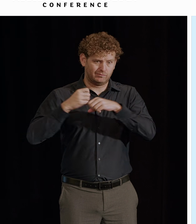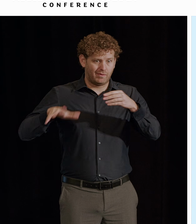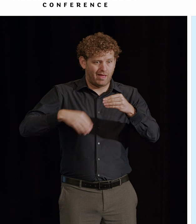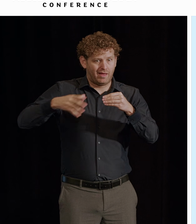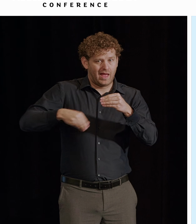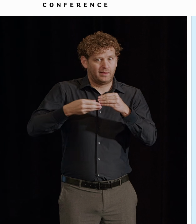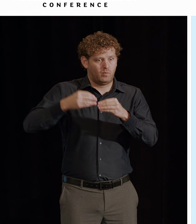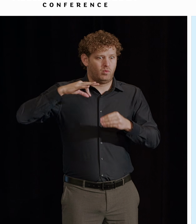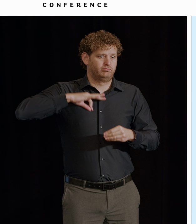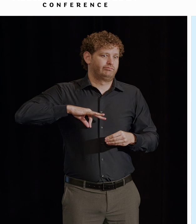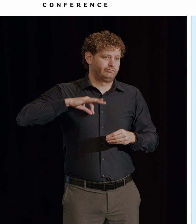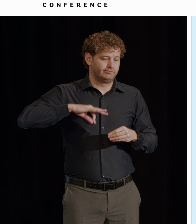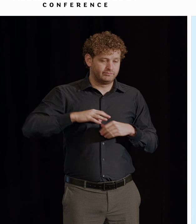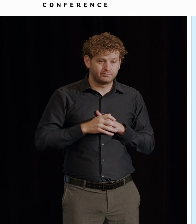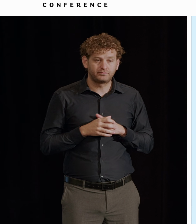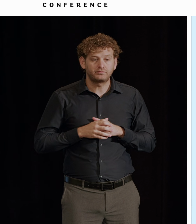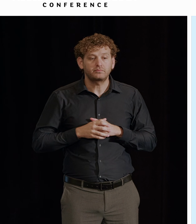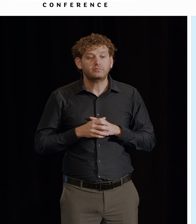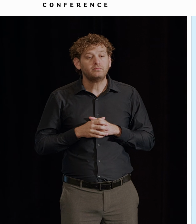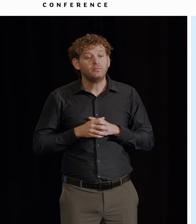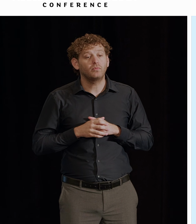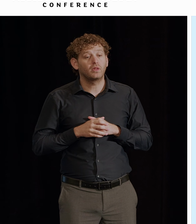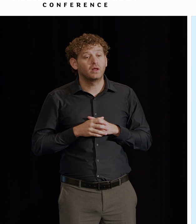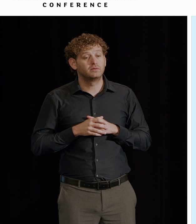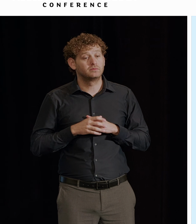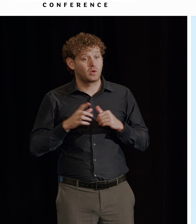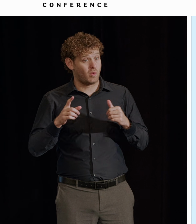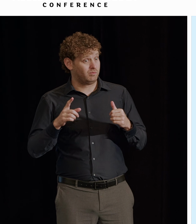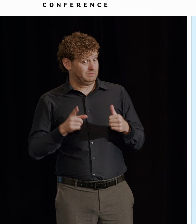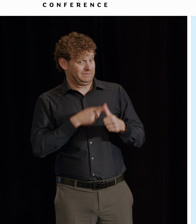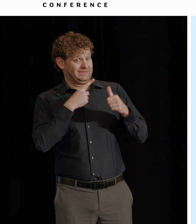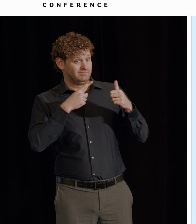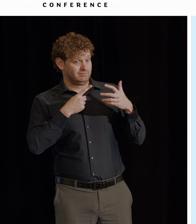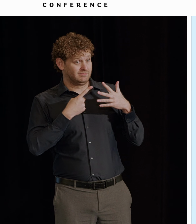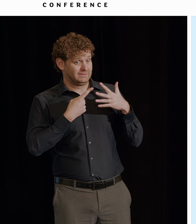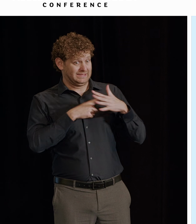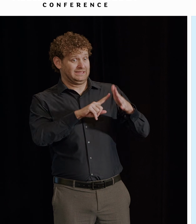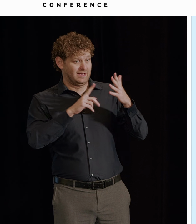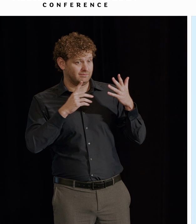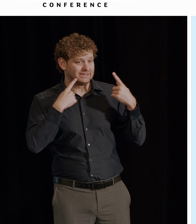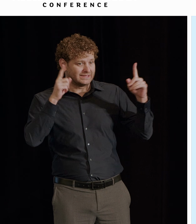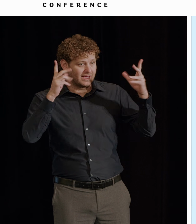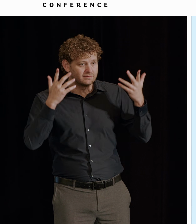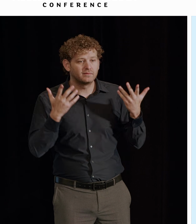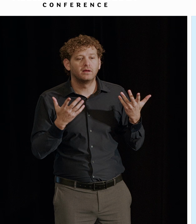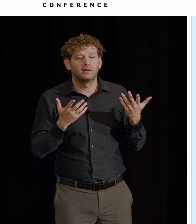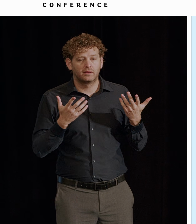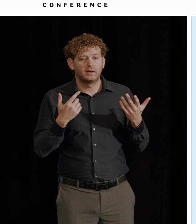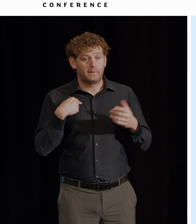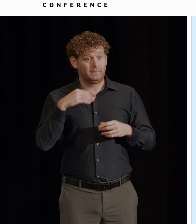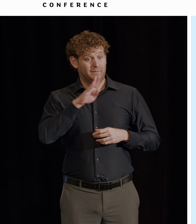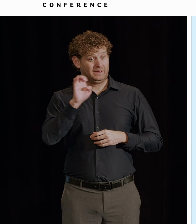we were thrilled earlier this week to announce Be My Eyes group calling is now available on the Med.AI glasses.